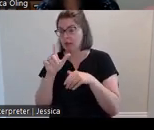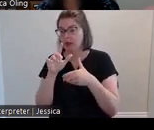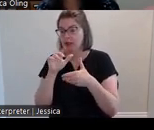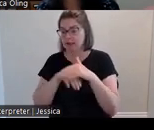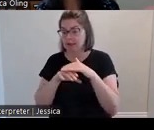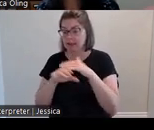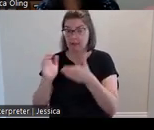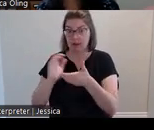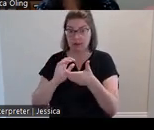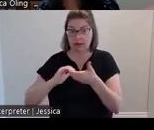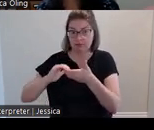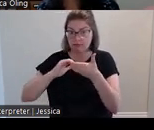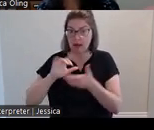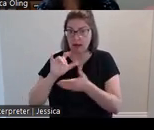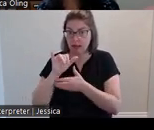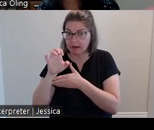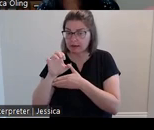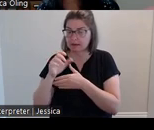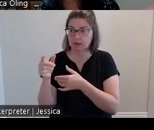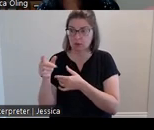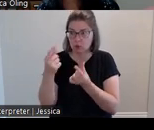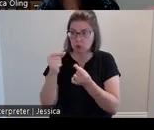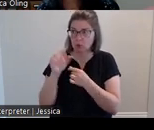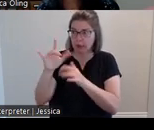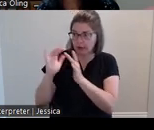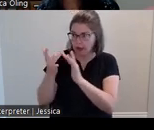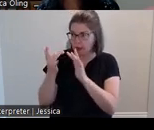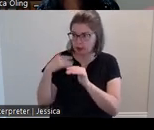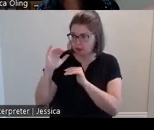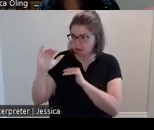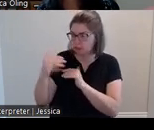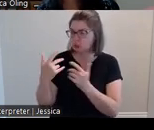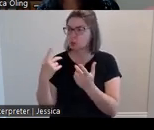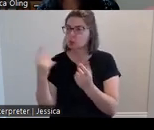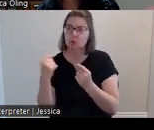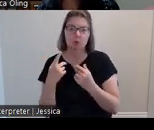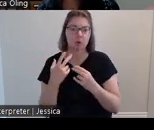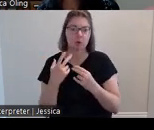How could we leverage those networks and see what we could use as models for ourselves?